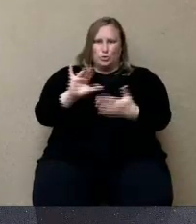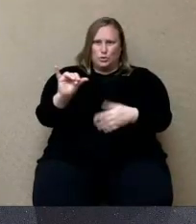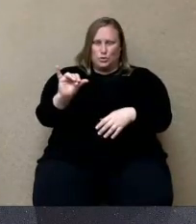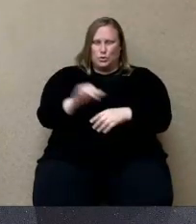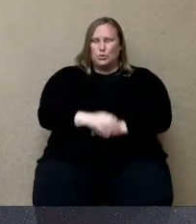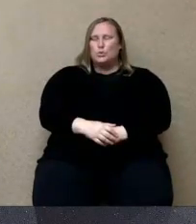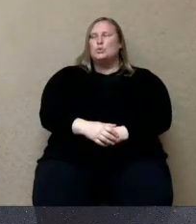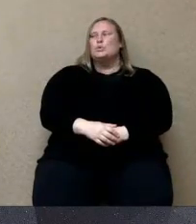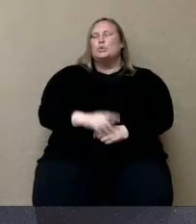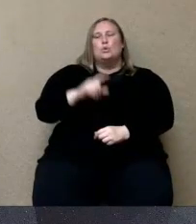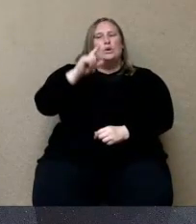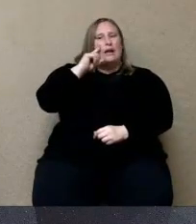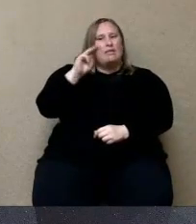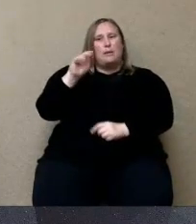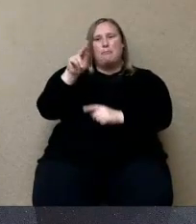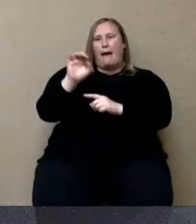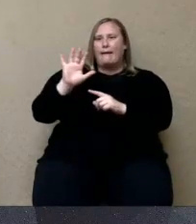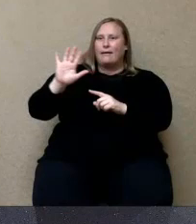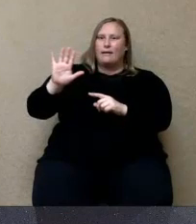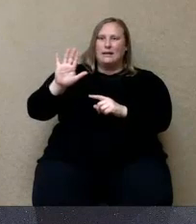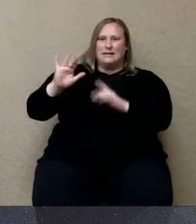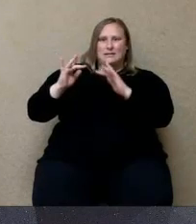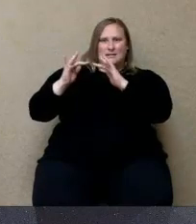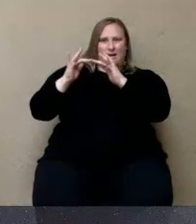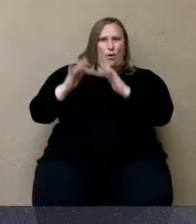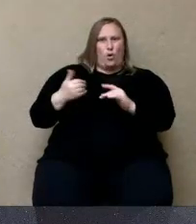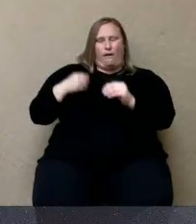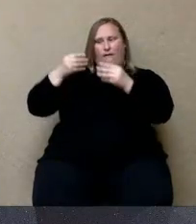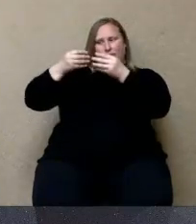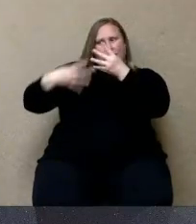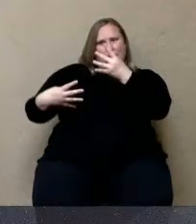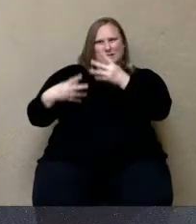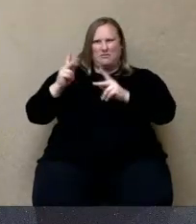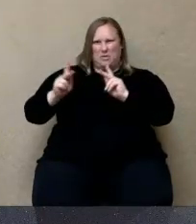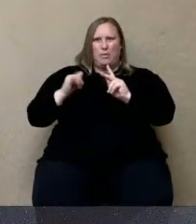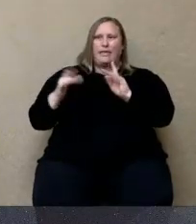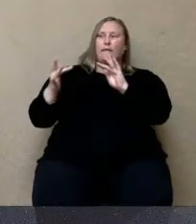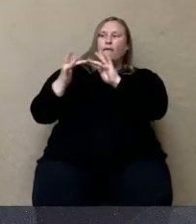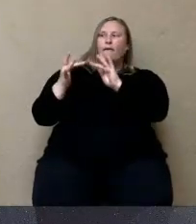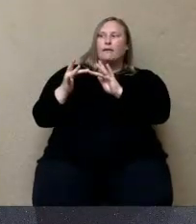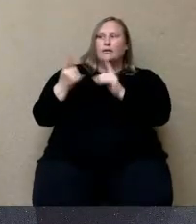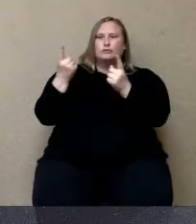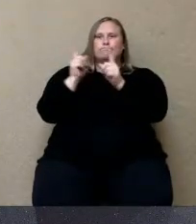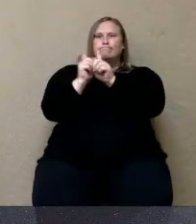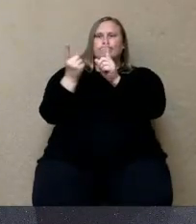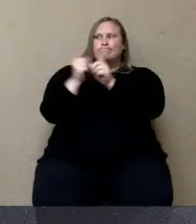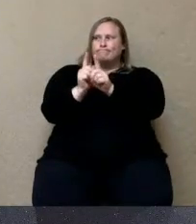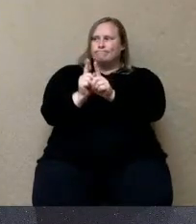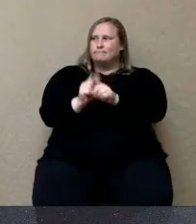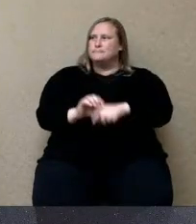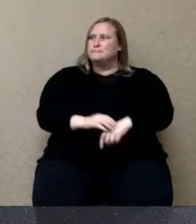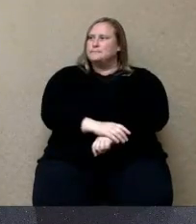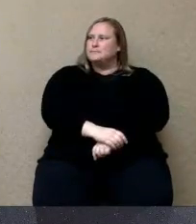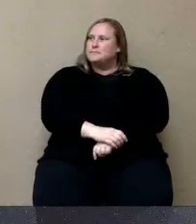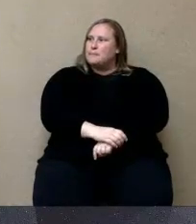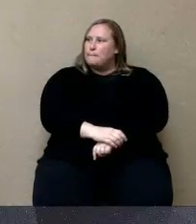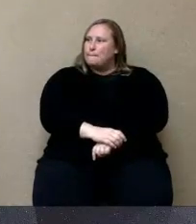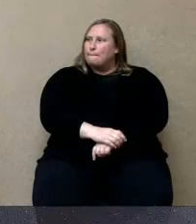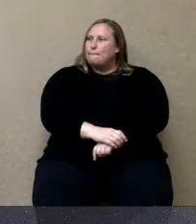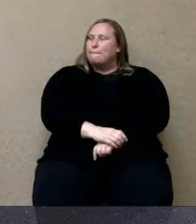Network are happy to help try to make those pairings as well.